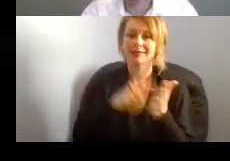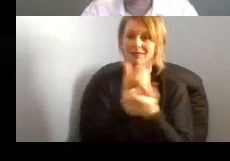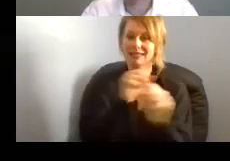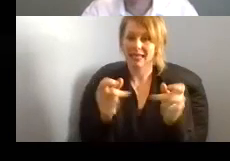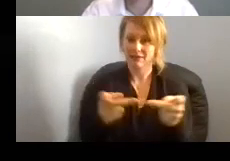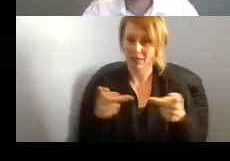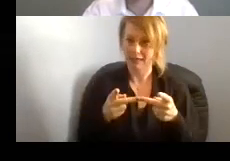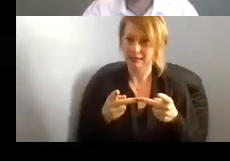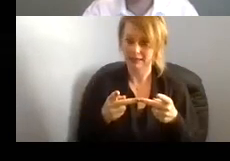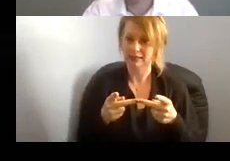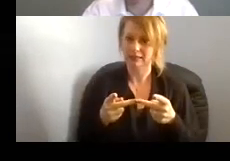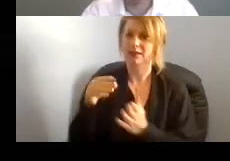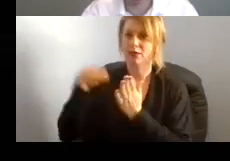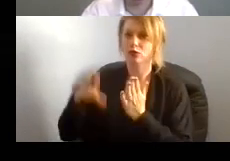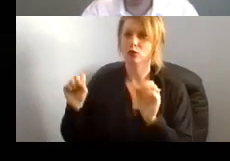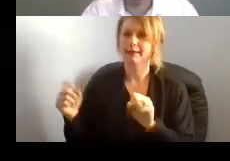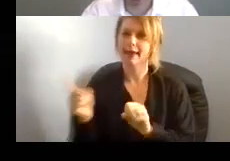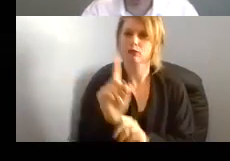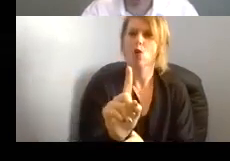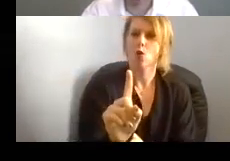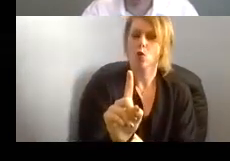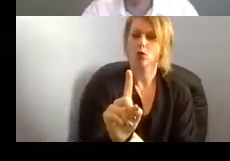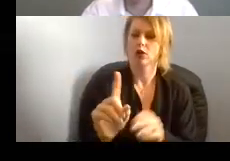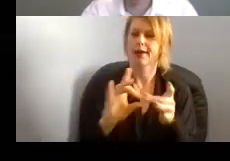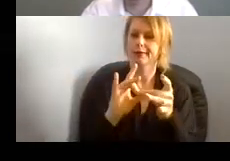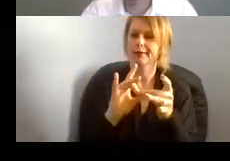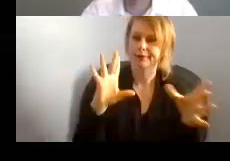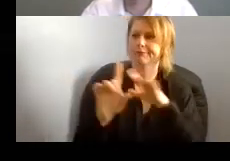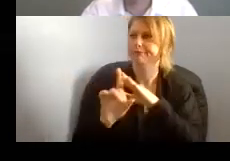go, such as to the school social worker’s or counselor’s room, the library, or the